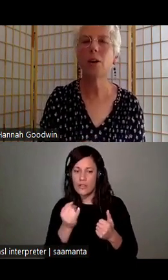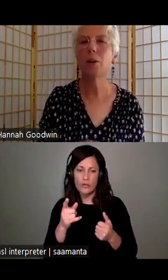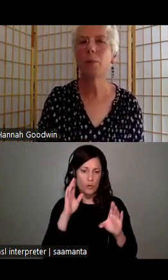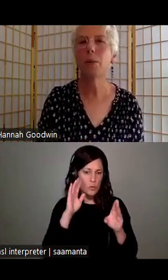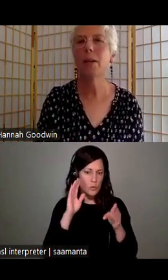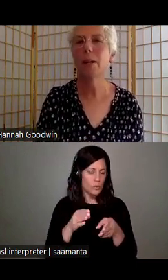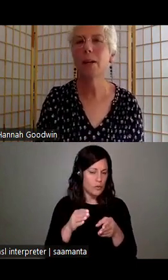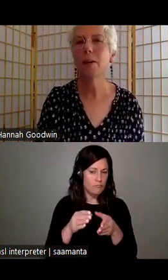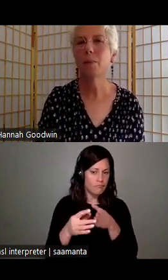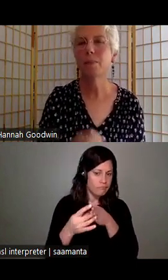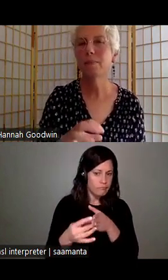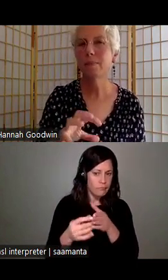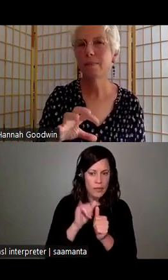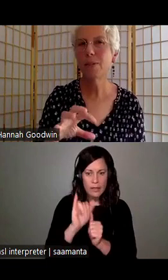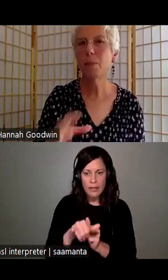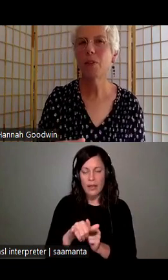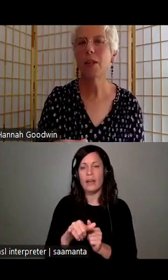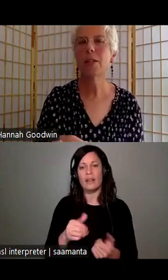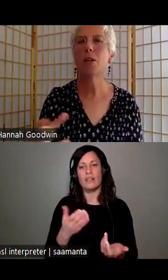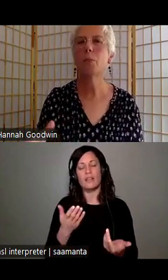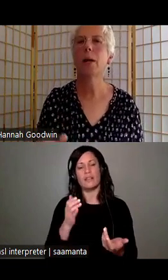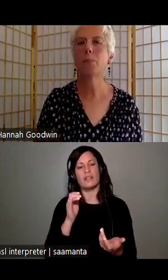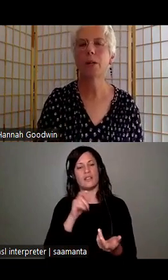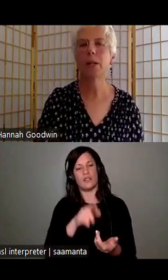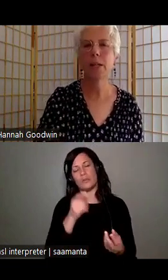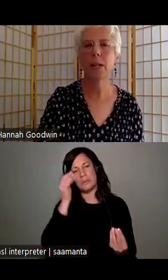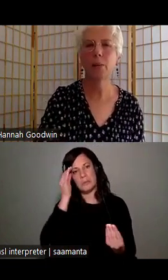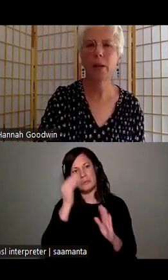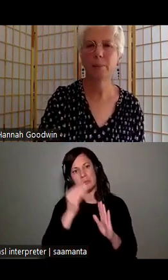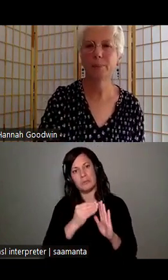are gonna be some of the things that you might put in the takeaway.